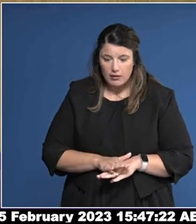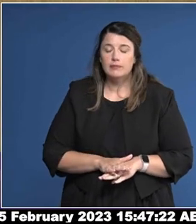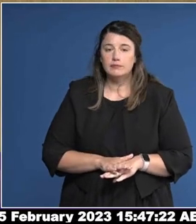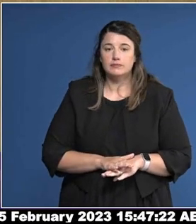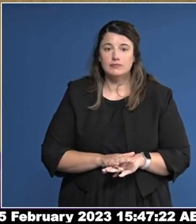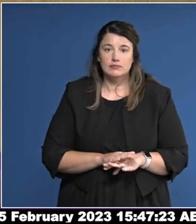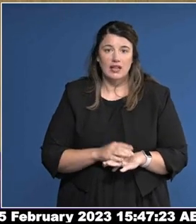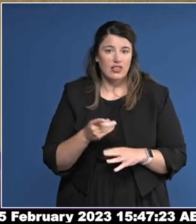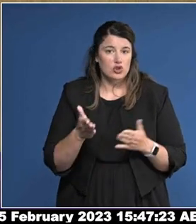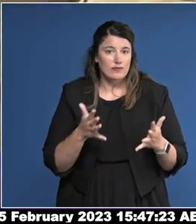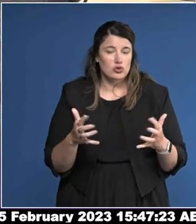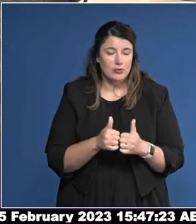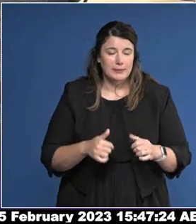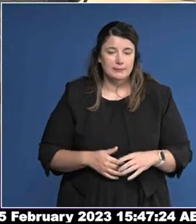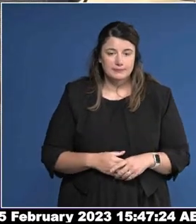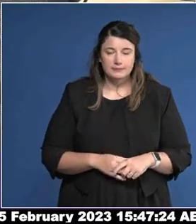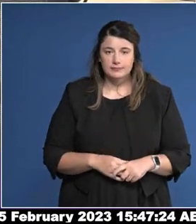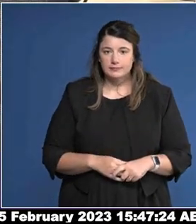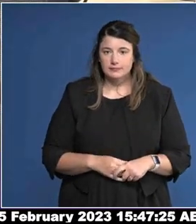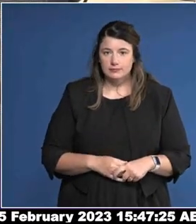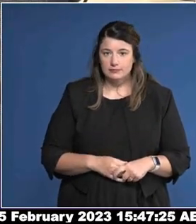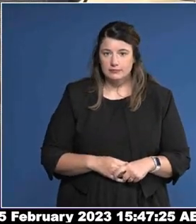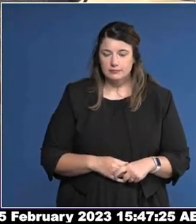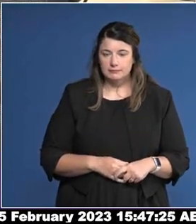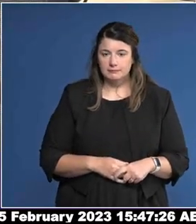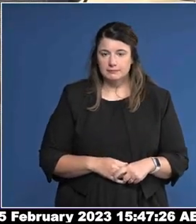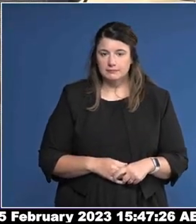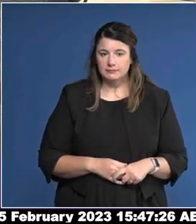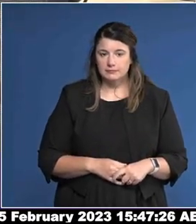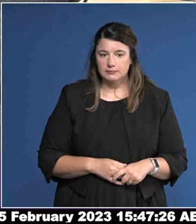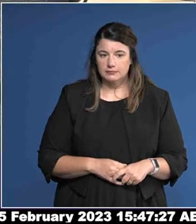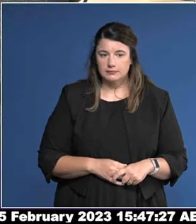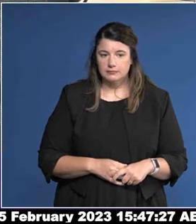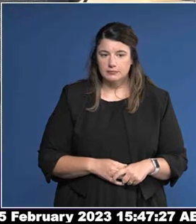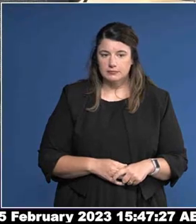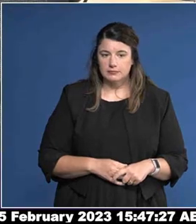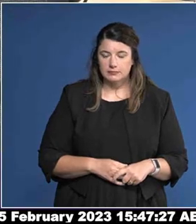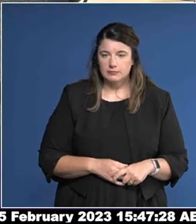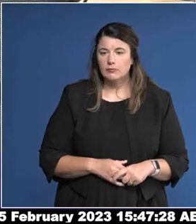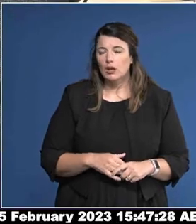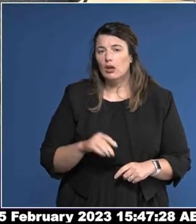Does the guidance provided by NDS deal with the fact that other than for SDA,